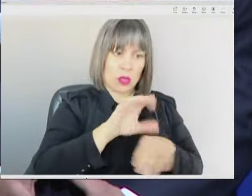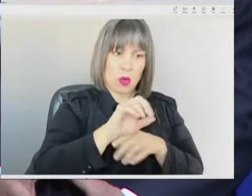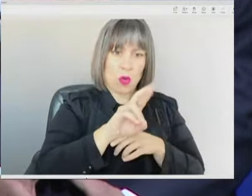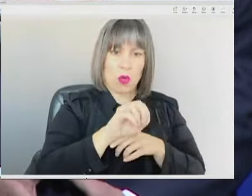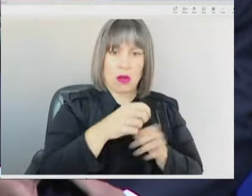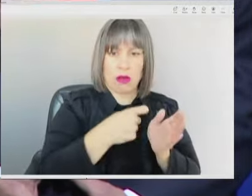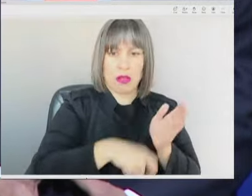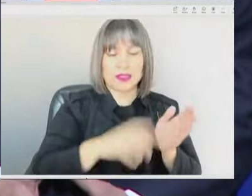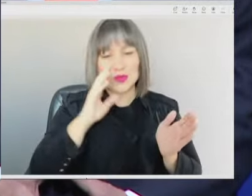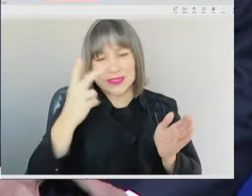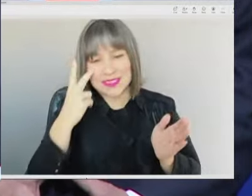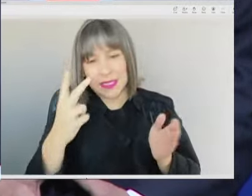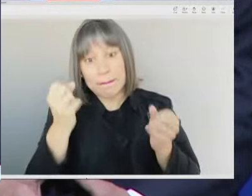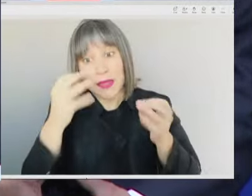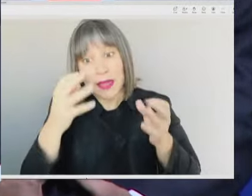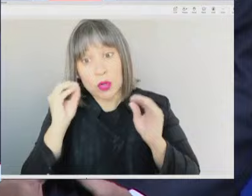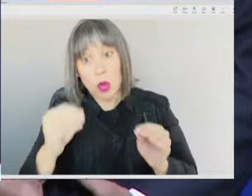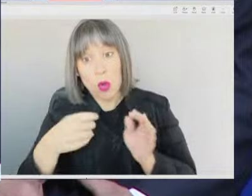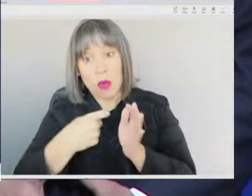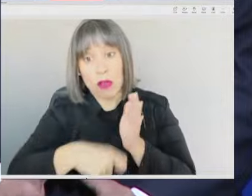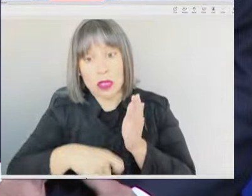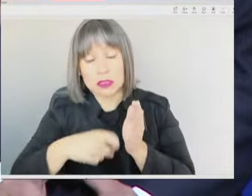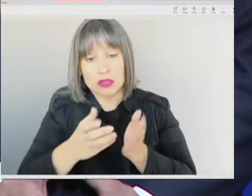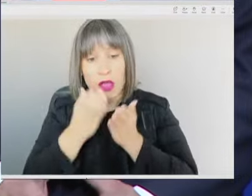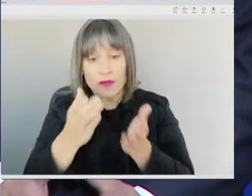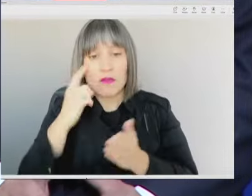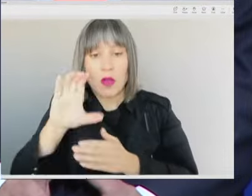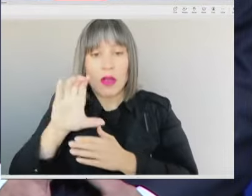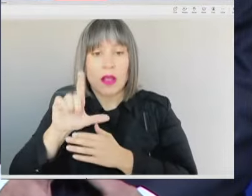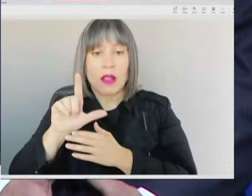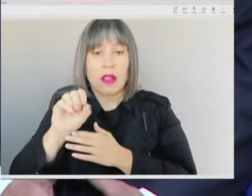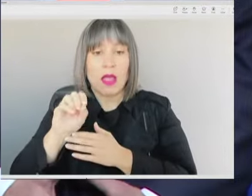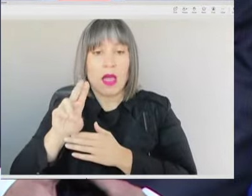no-cost offers for cloud-based software, which we greatly support. You're going to hear a lot